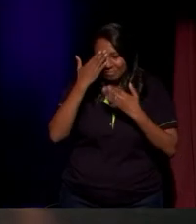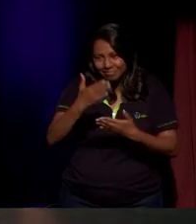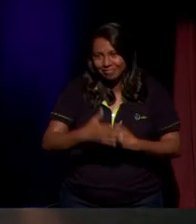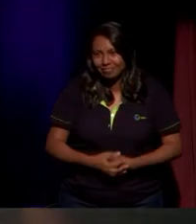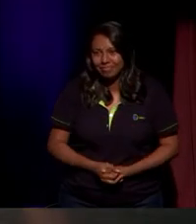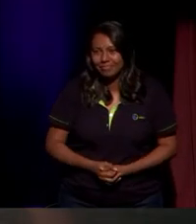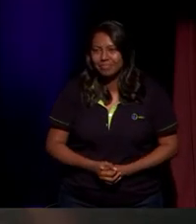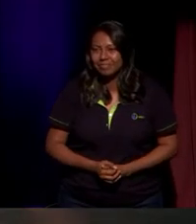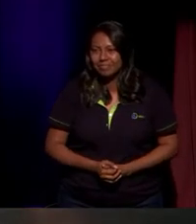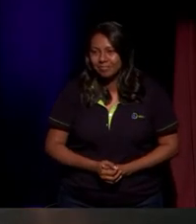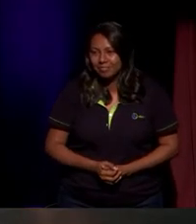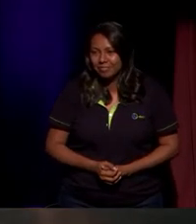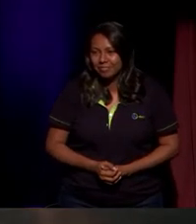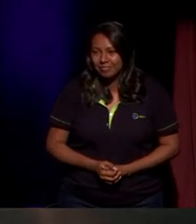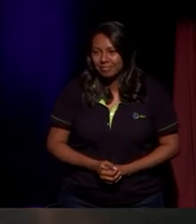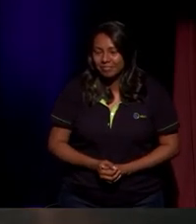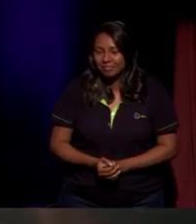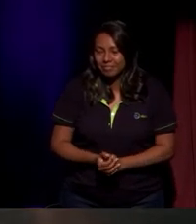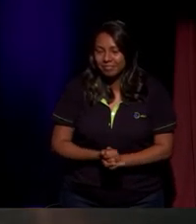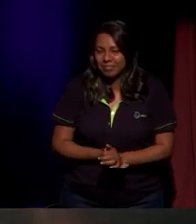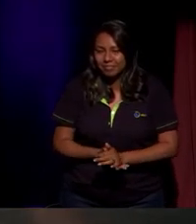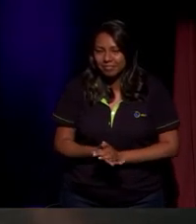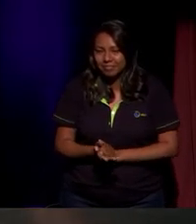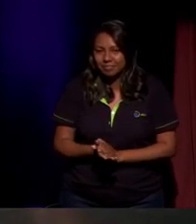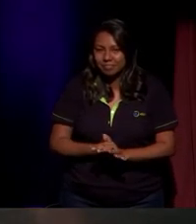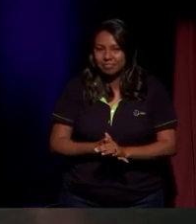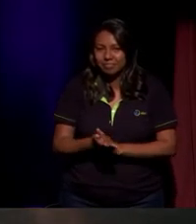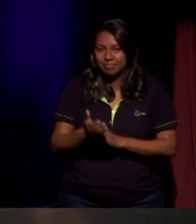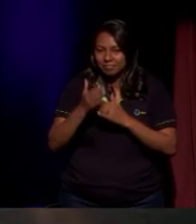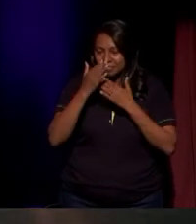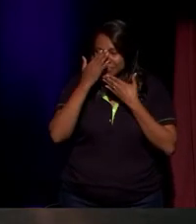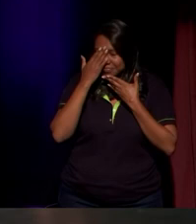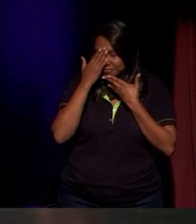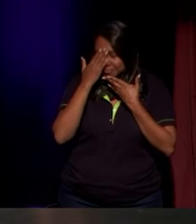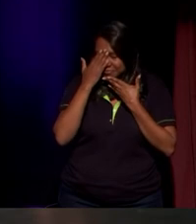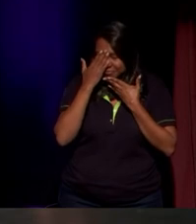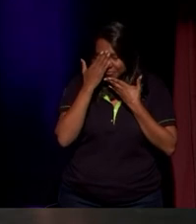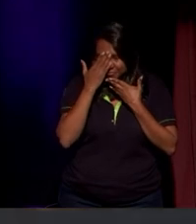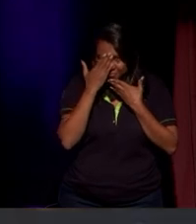Kanimambo. I want to thank you for staying here,